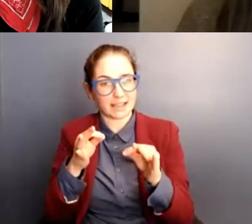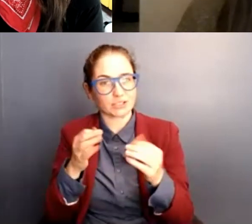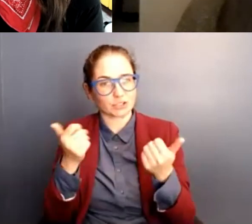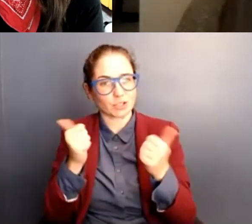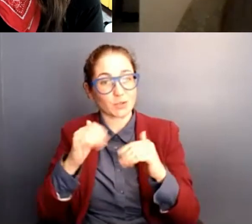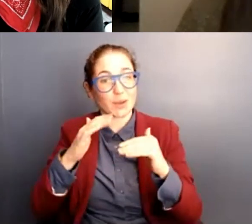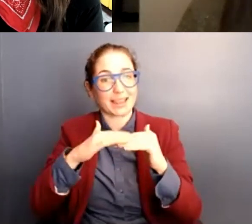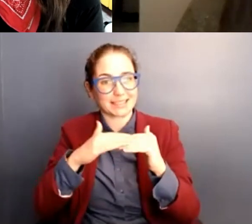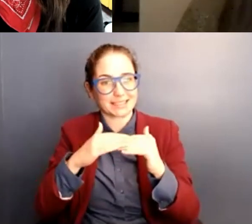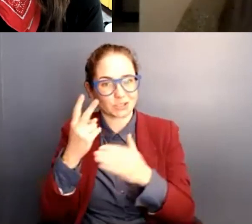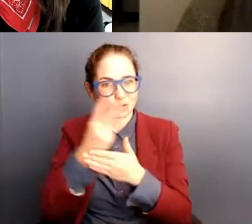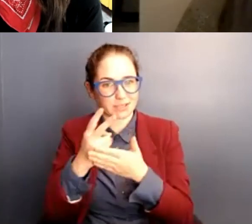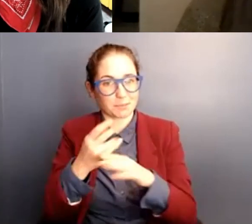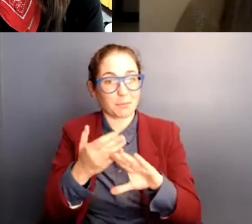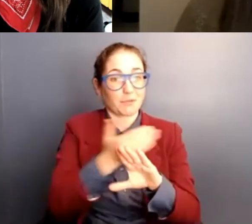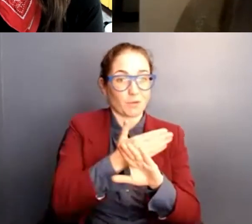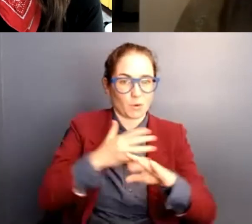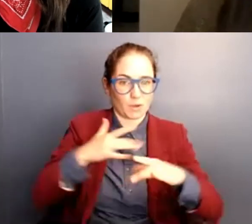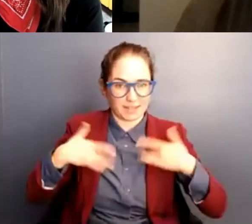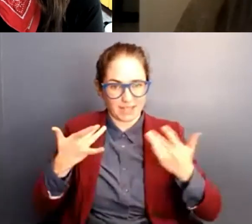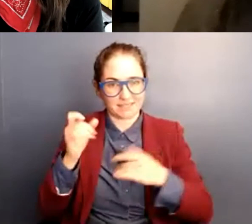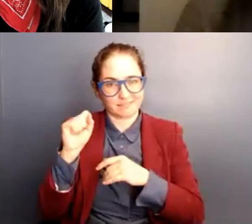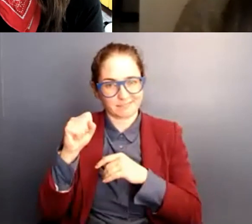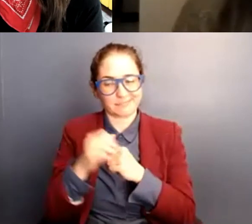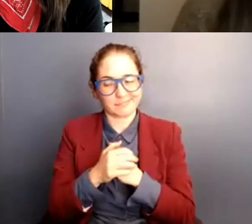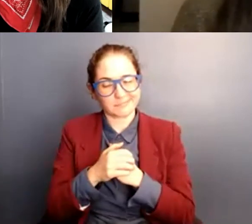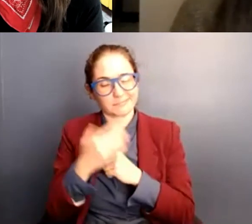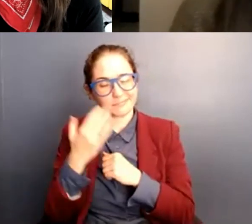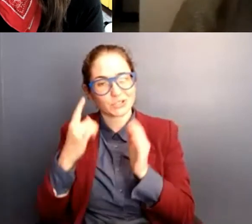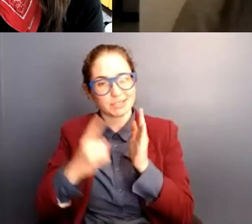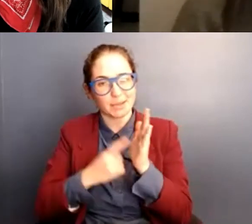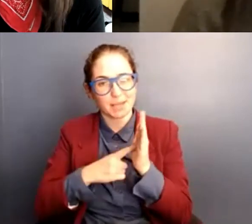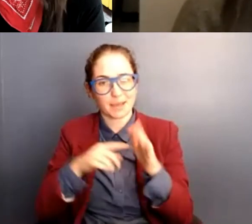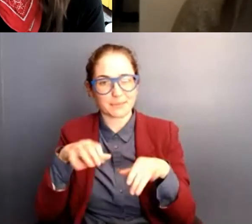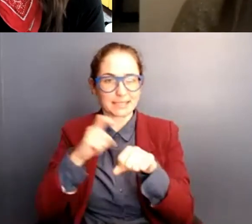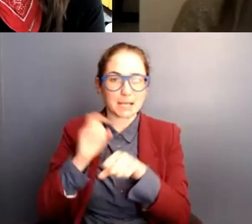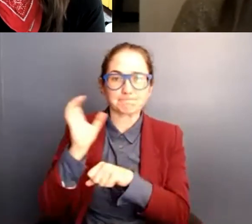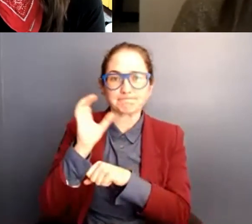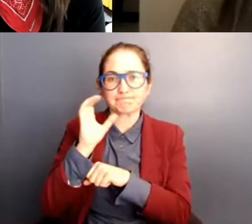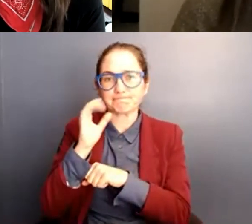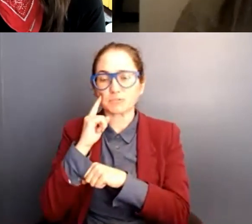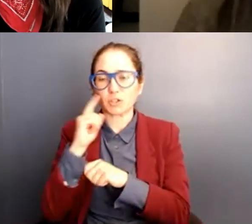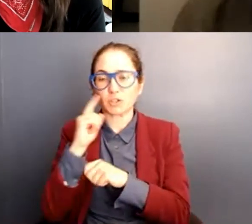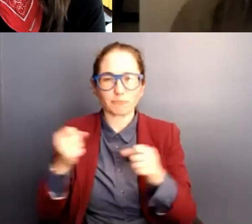with two weeks' notice. Because it does sometimes take some time to get some people in place.